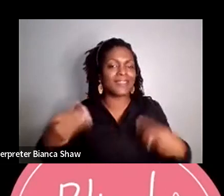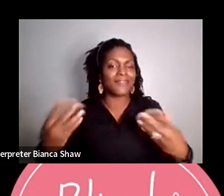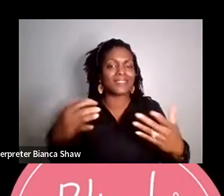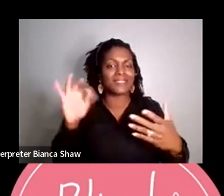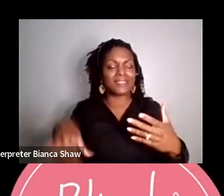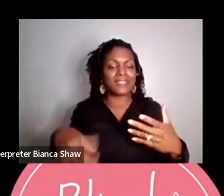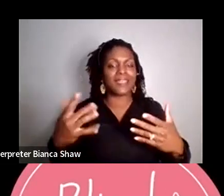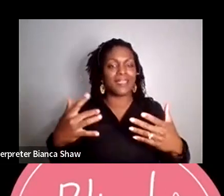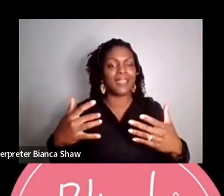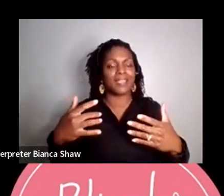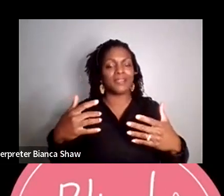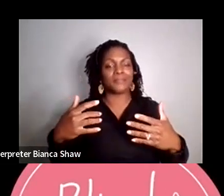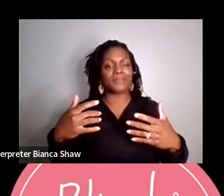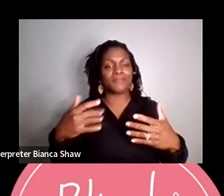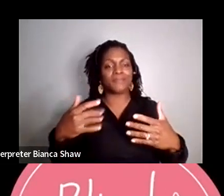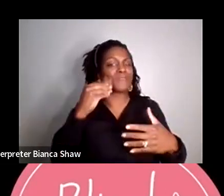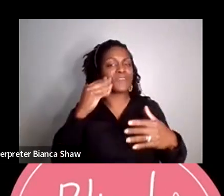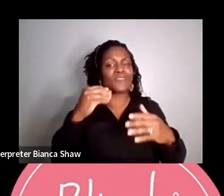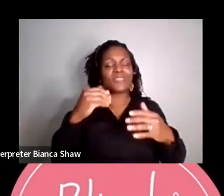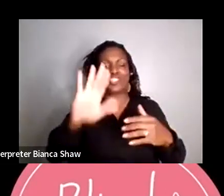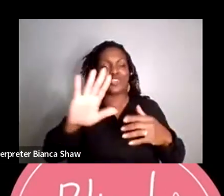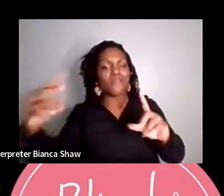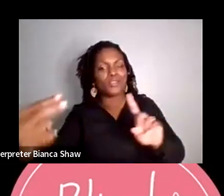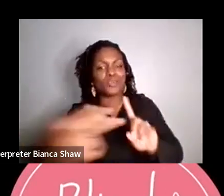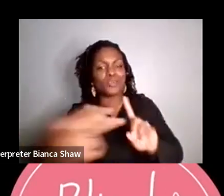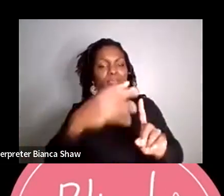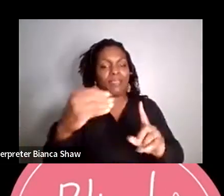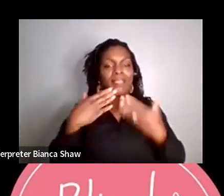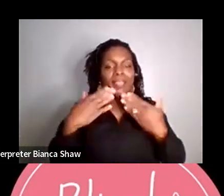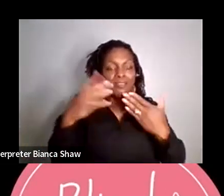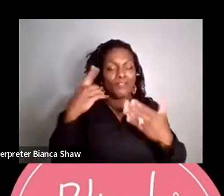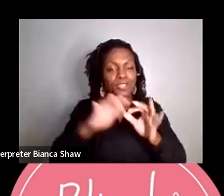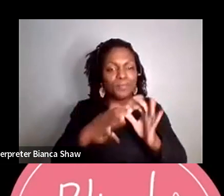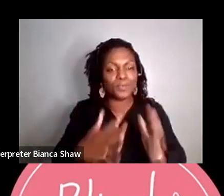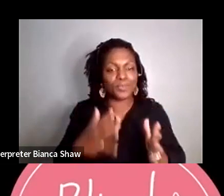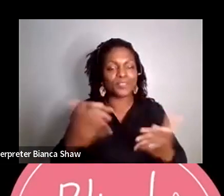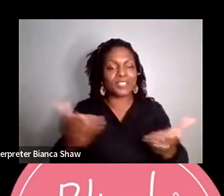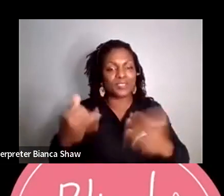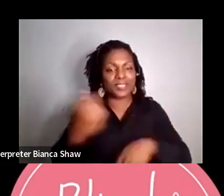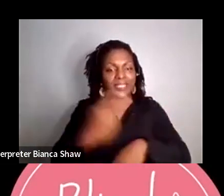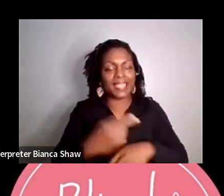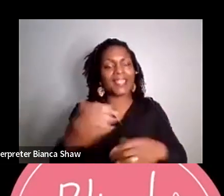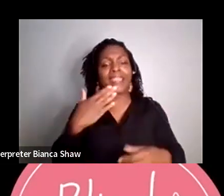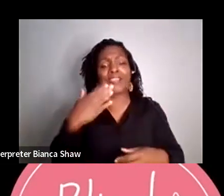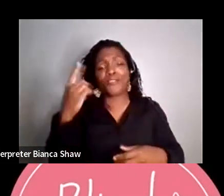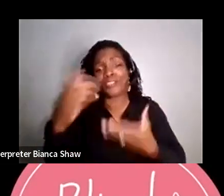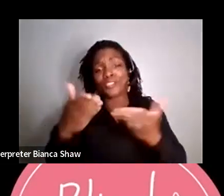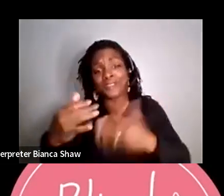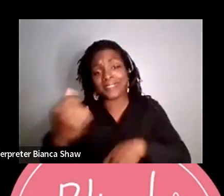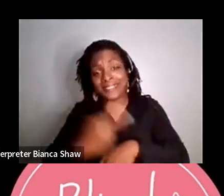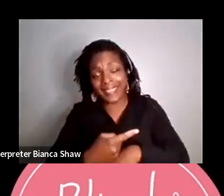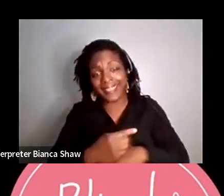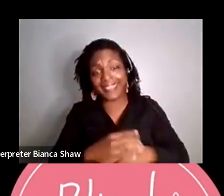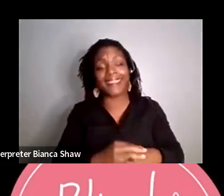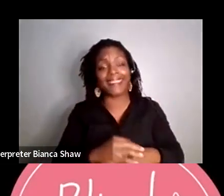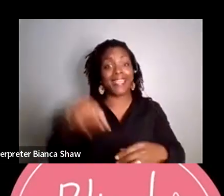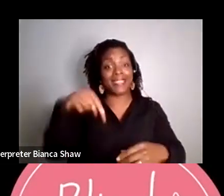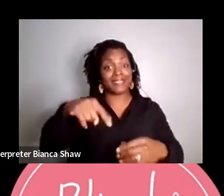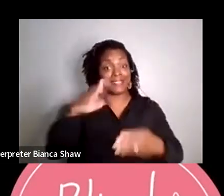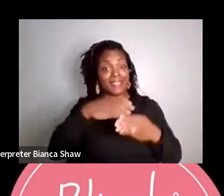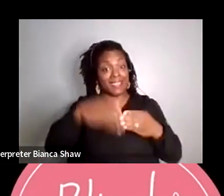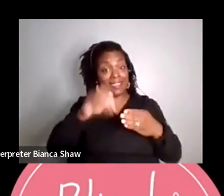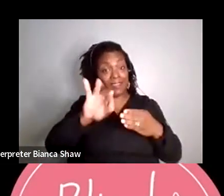And Thank you to our interpreters. Great job. We appreciate your service today, and this was the end of this is the end of the first day.